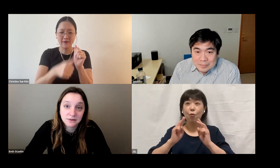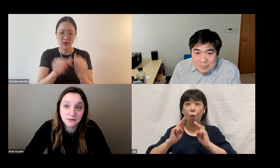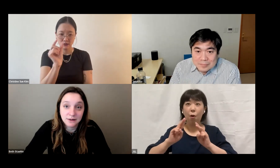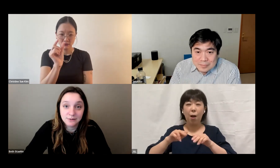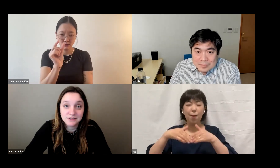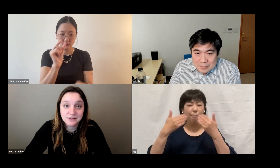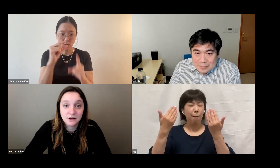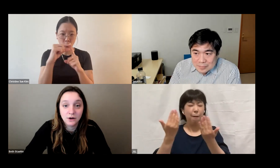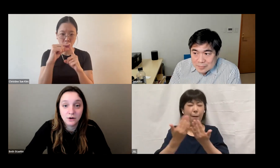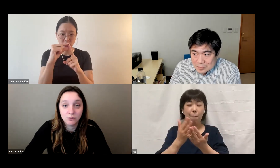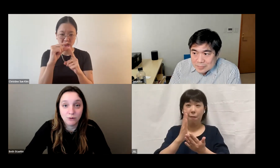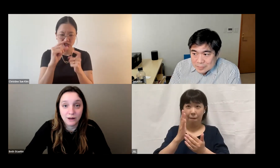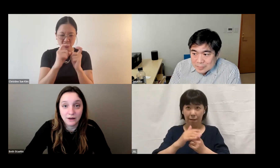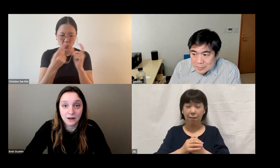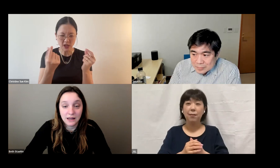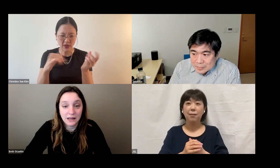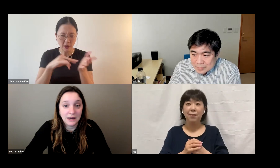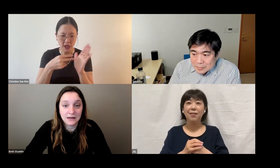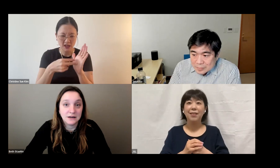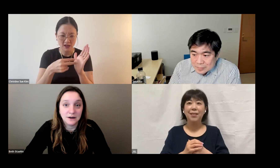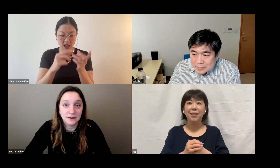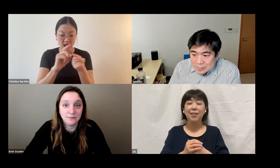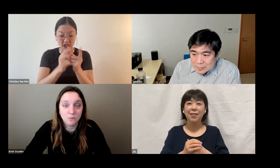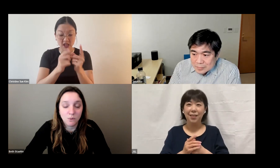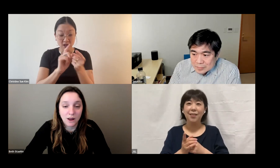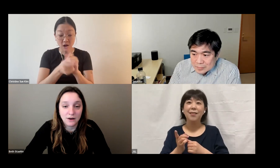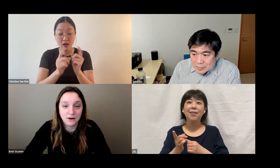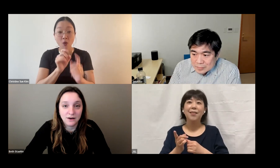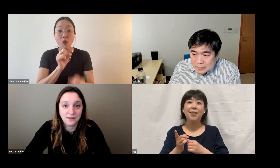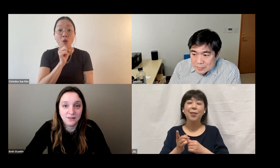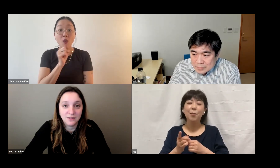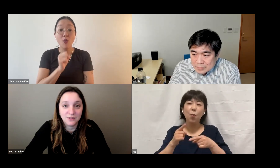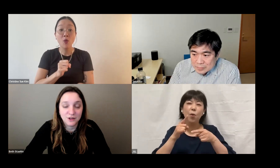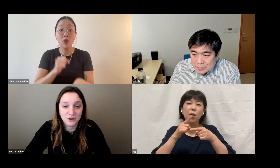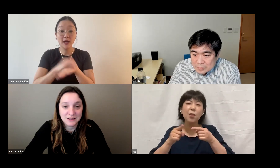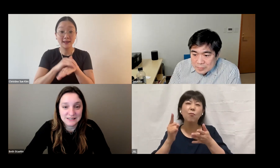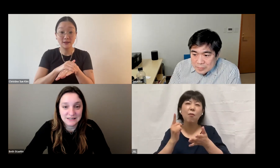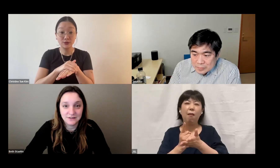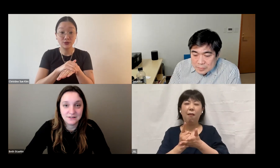It was written at a time when the US didn't